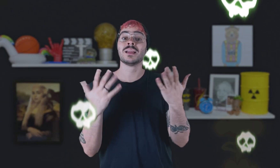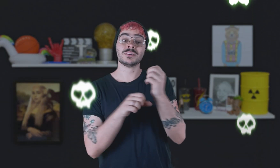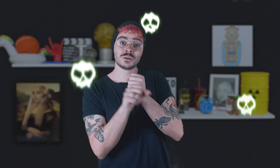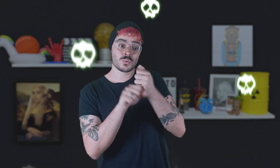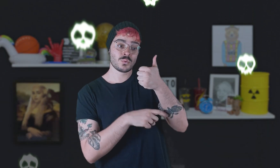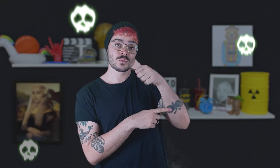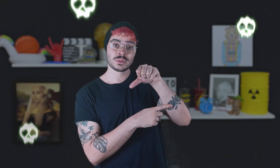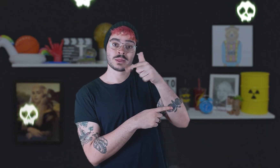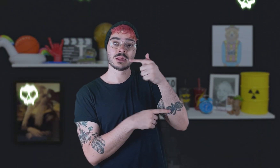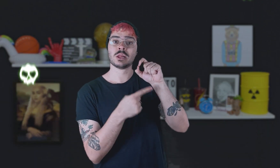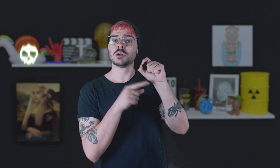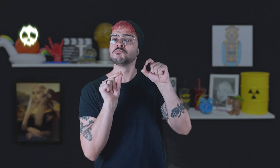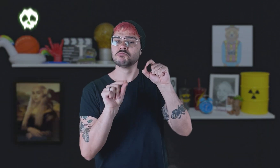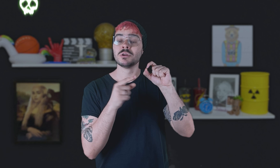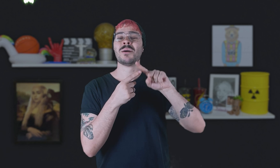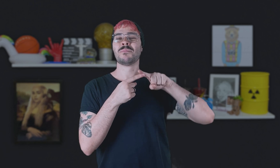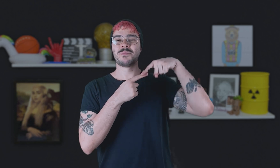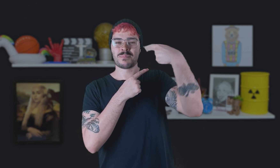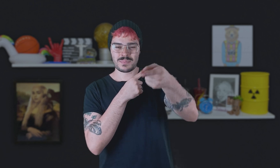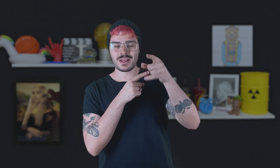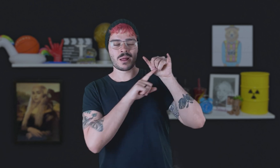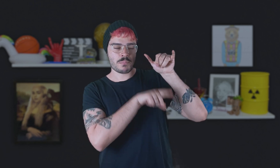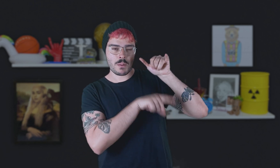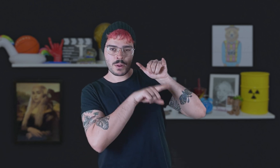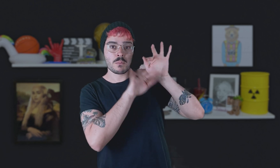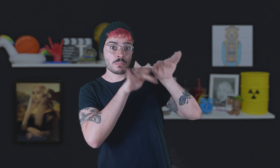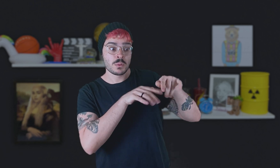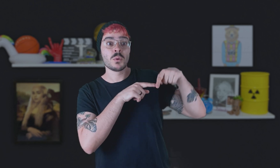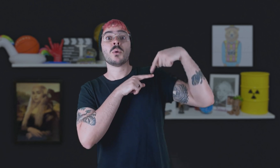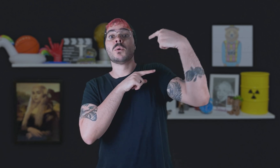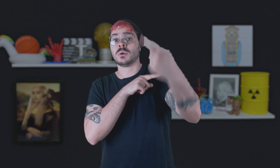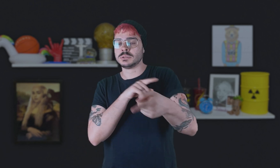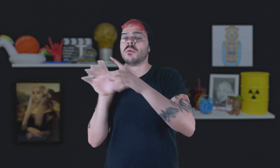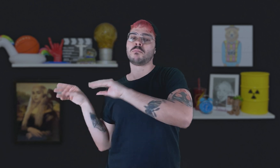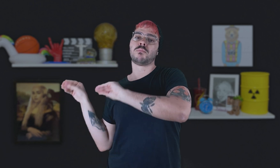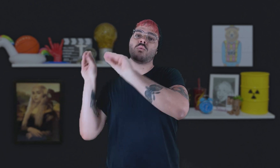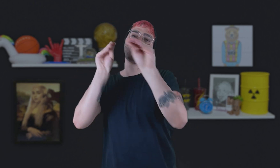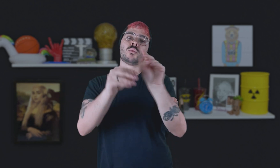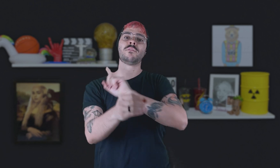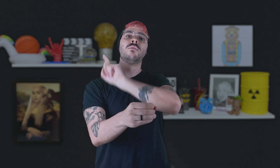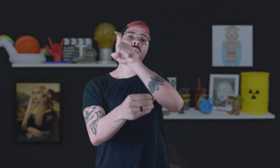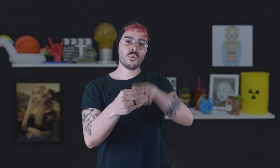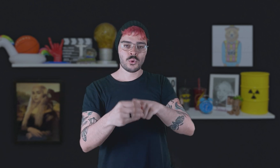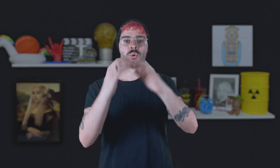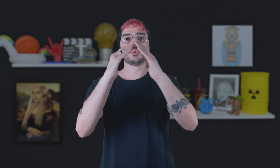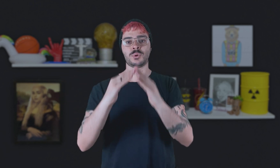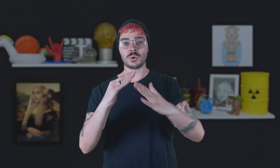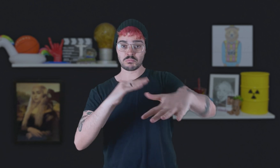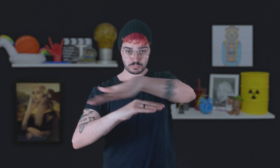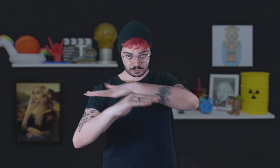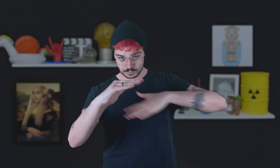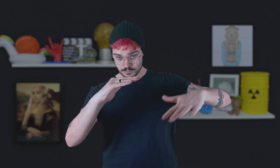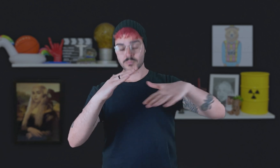In 1970, the USA began to bring him back home, to Bikini Atoll,